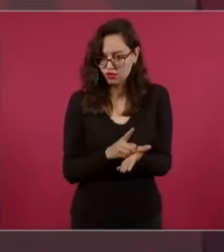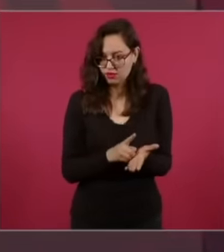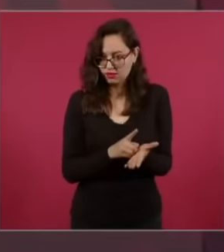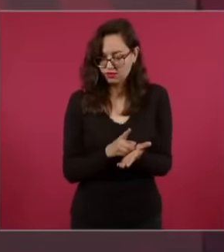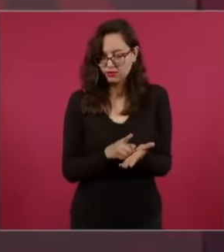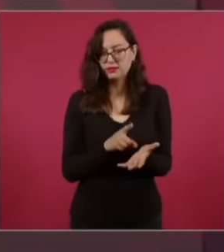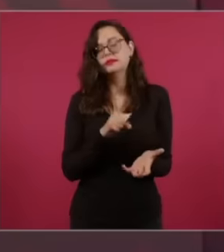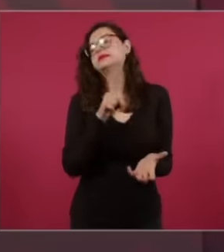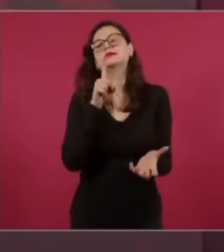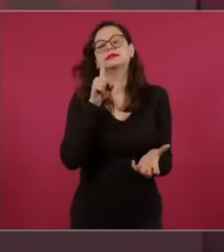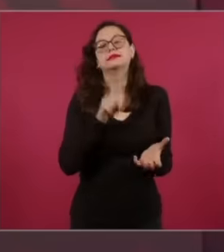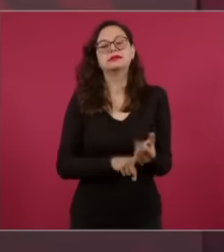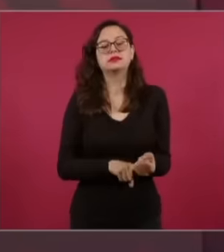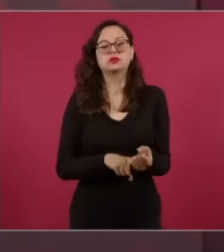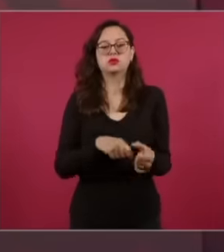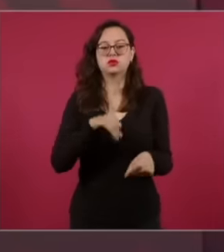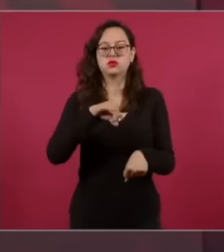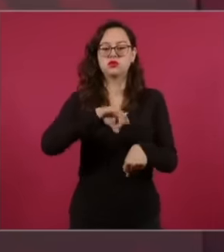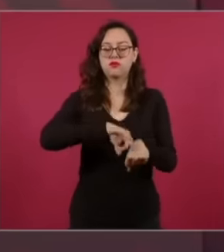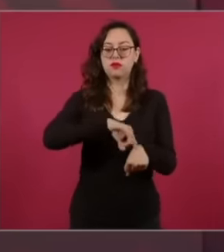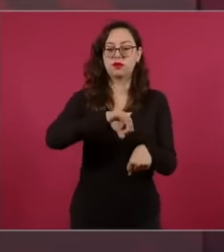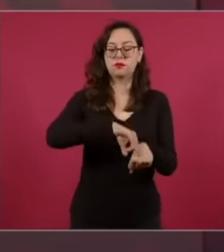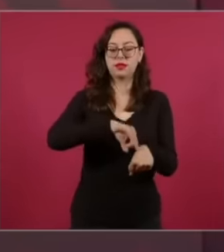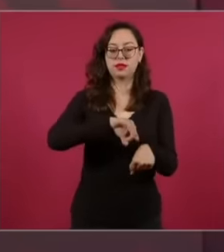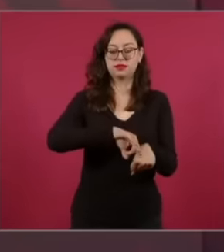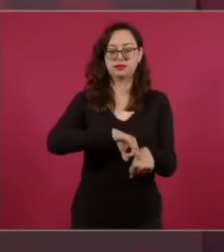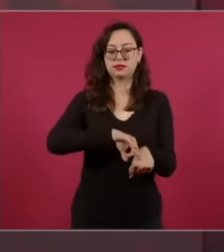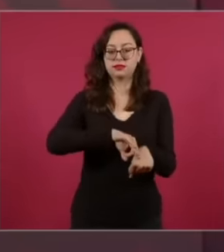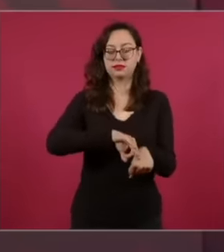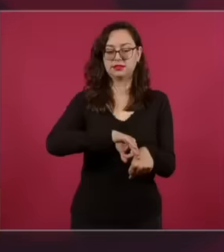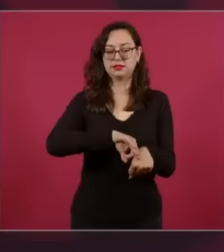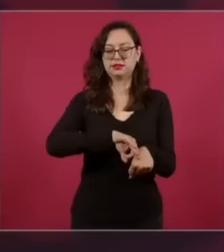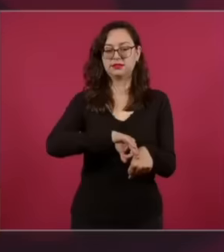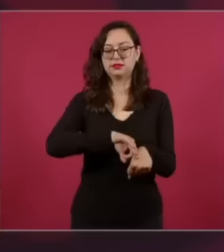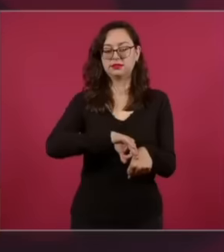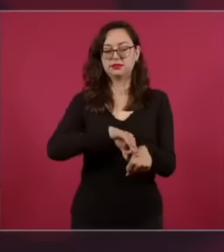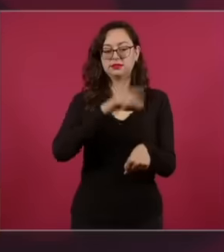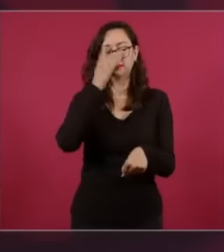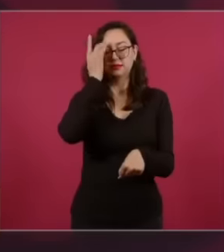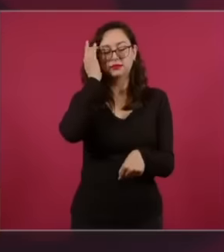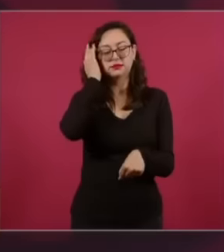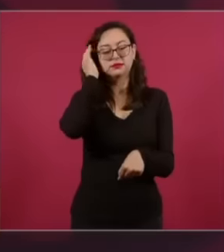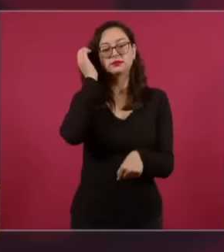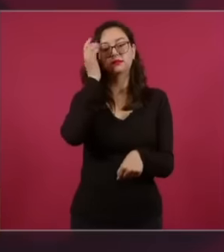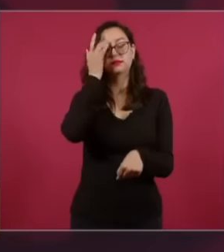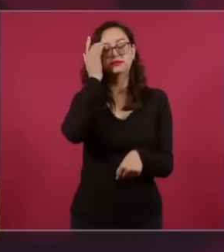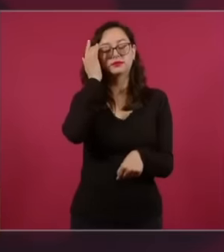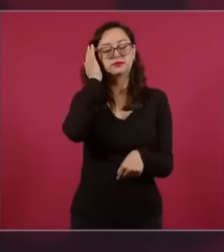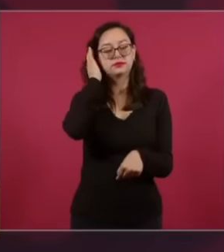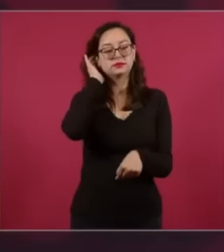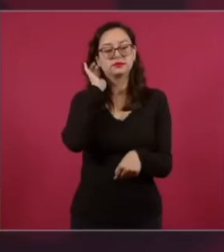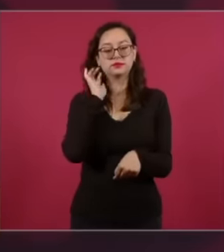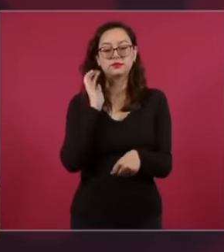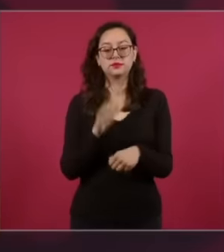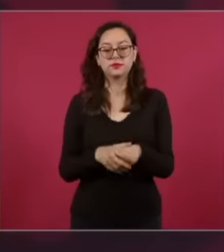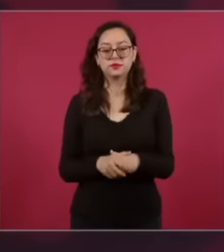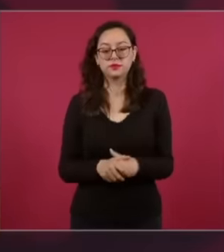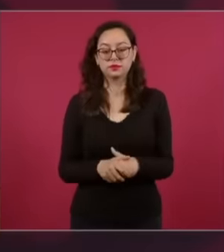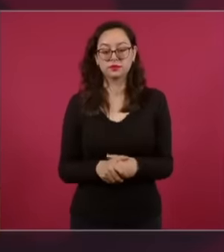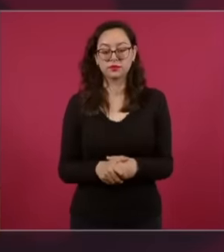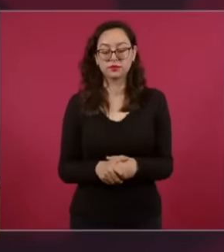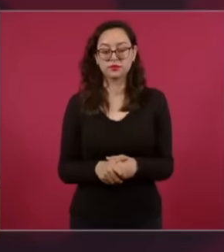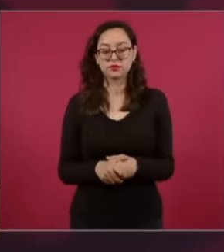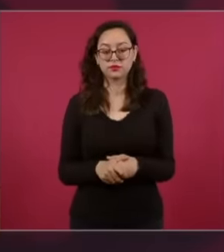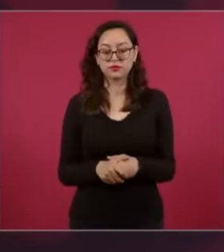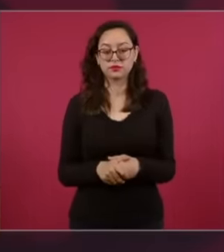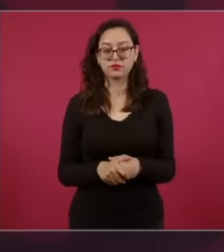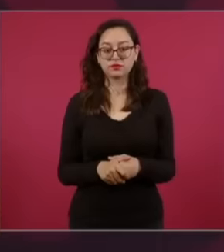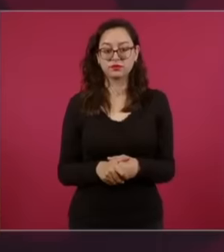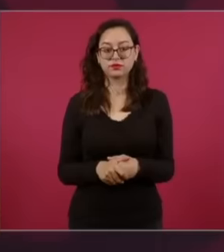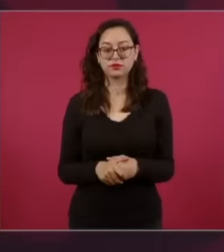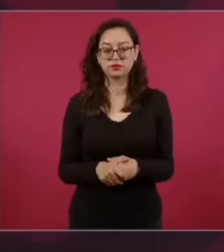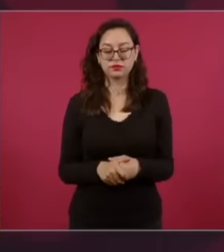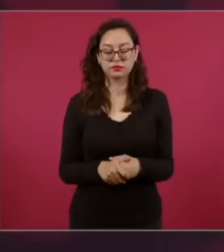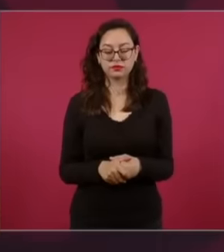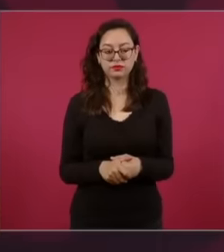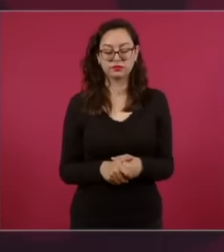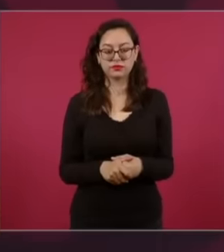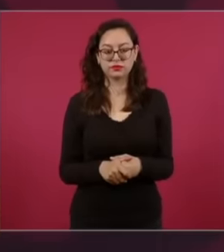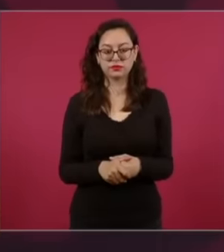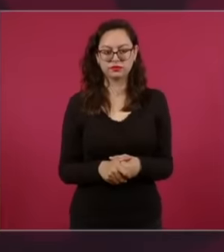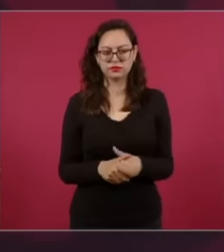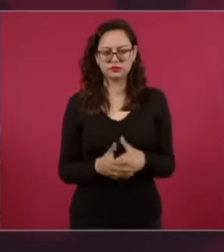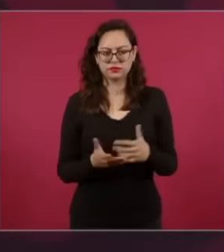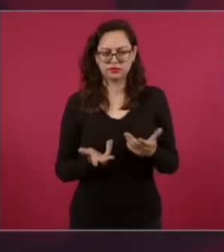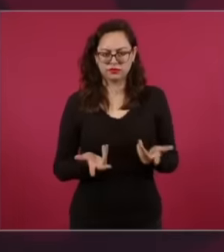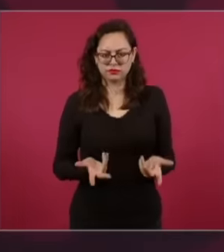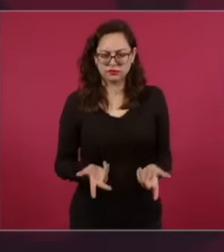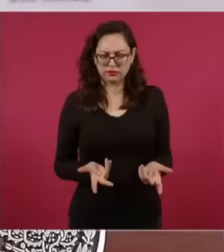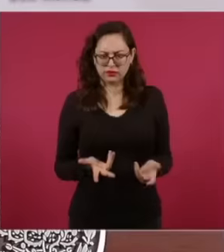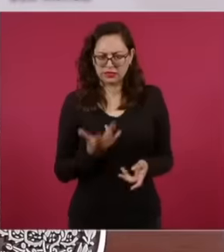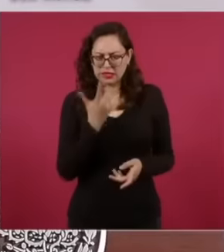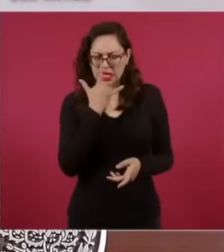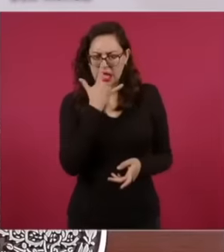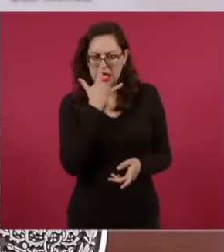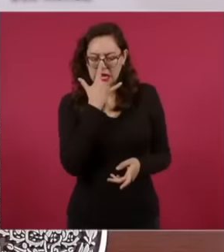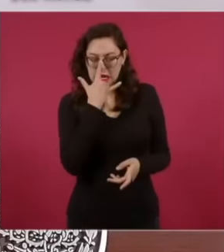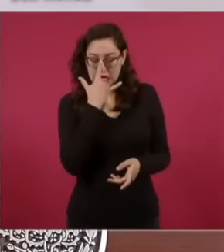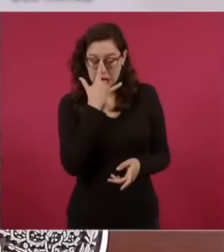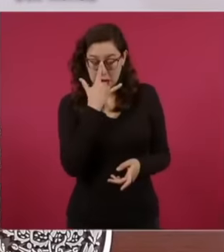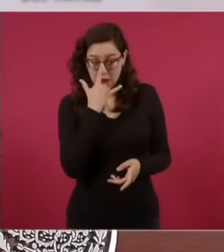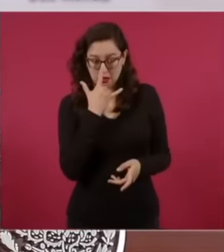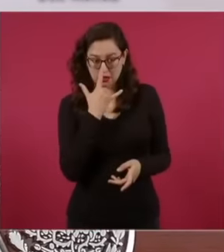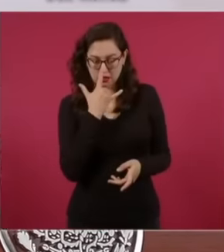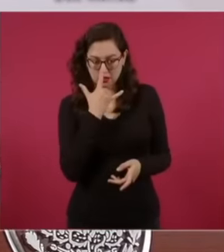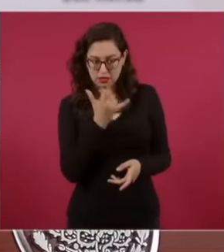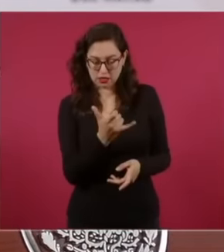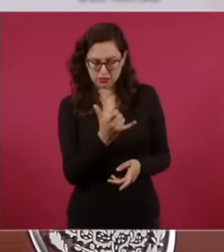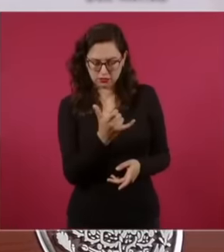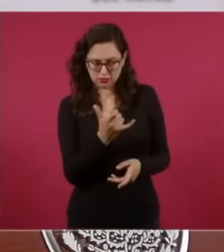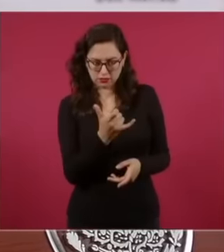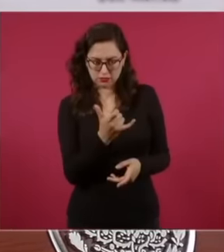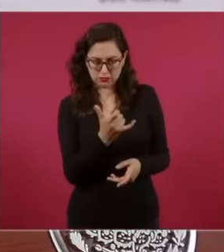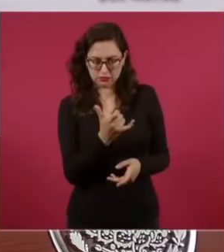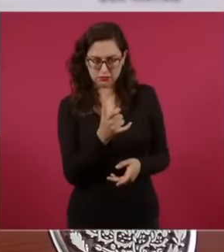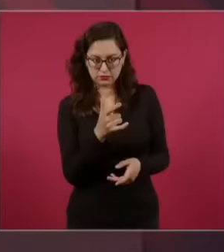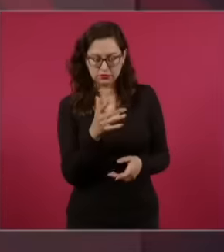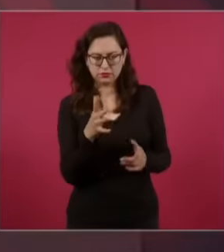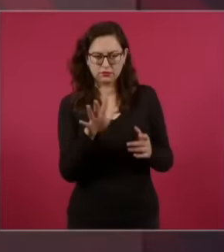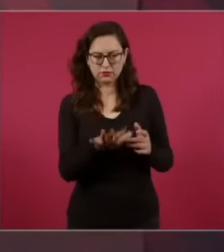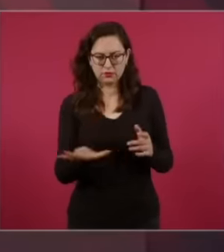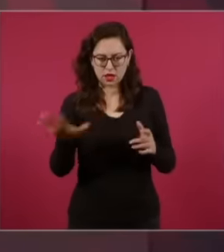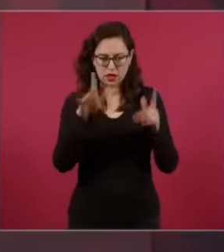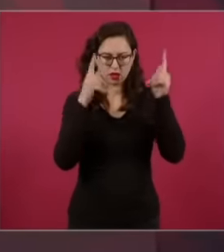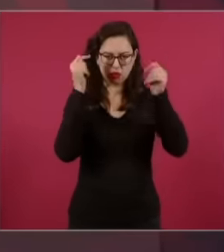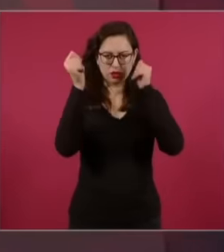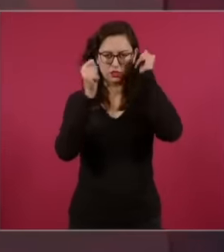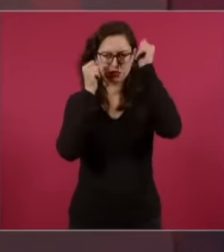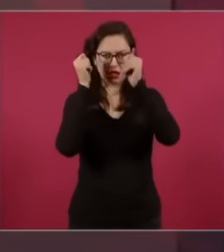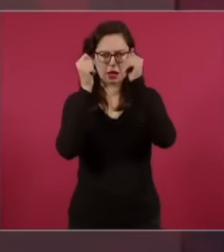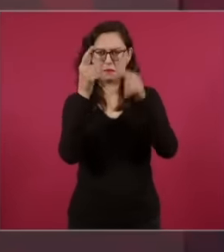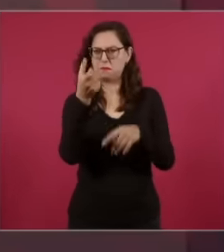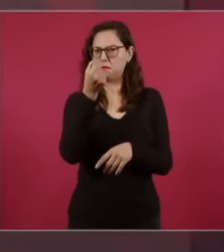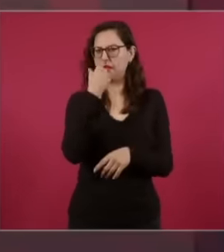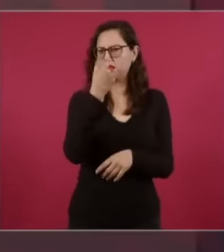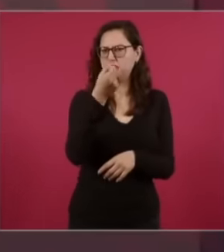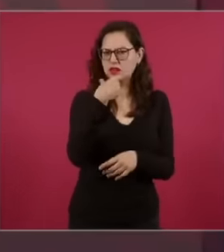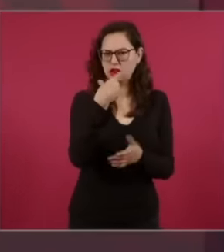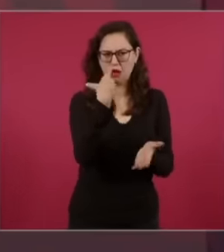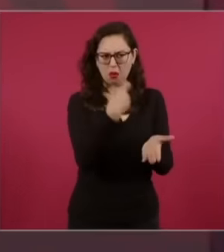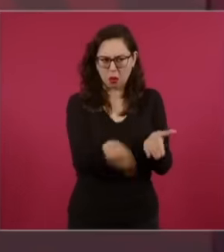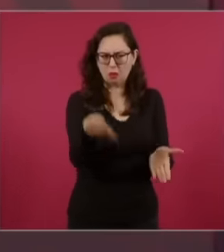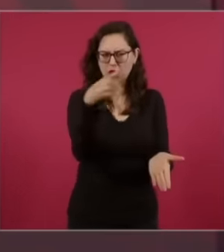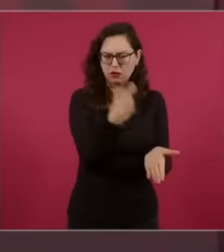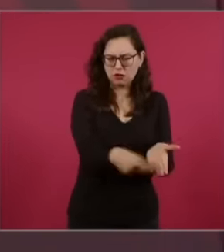even , it was discovered that There was more consumption of certain medicines in quotes in tourist areas,